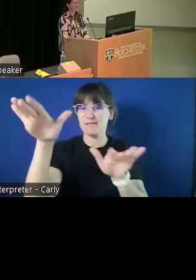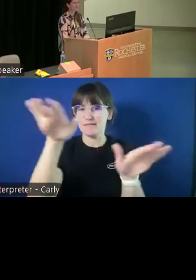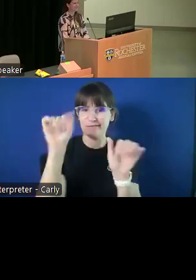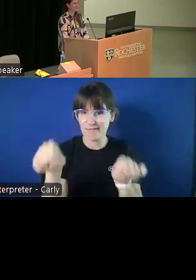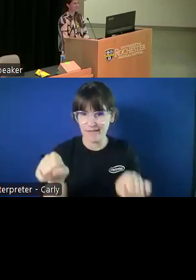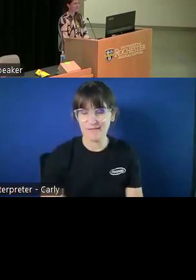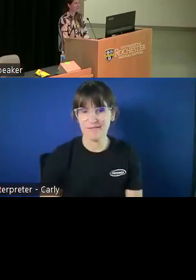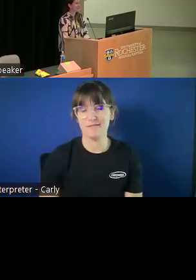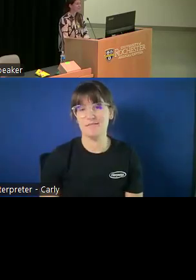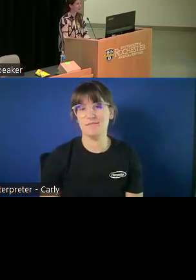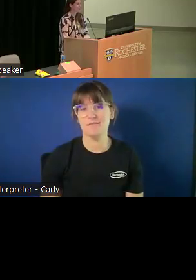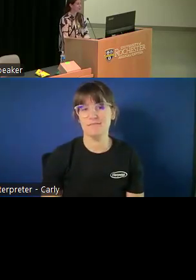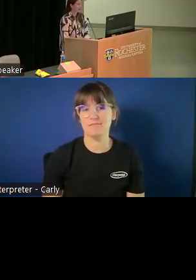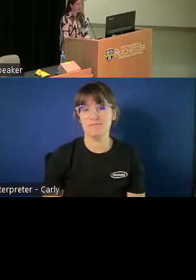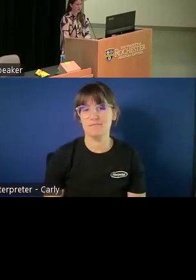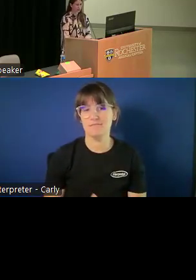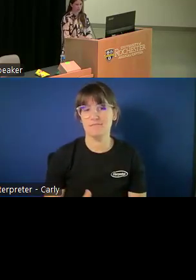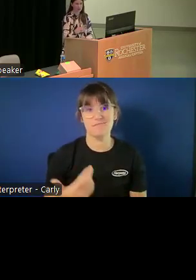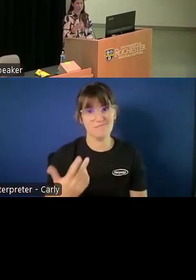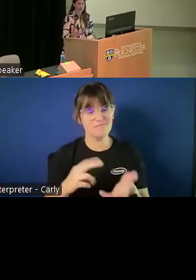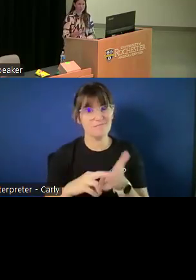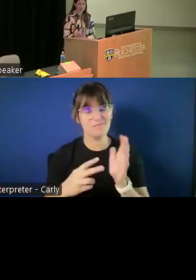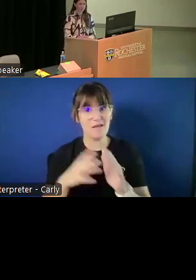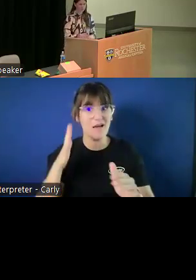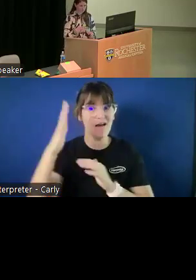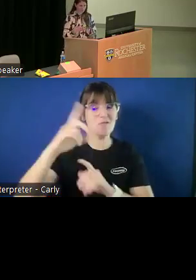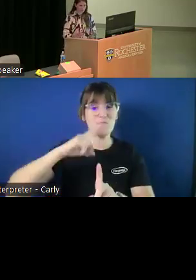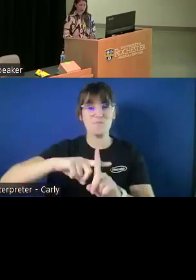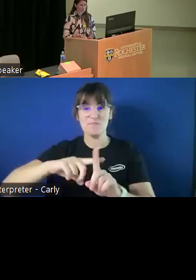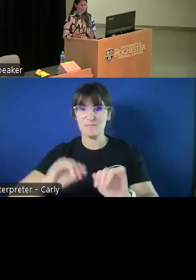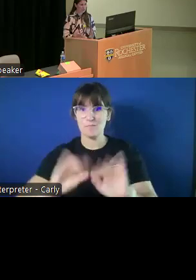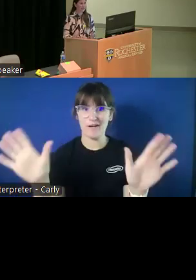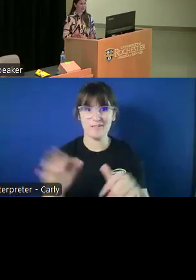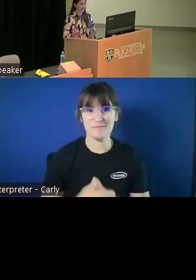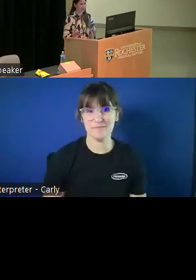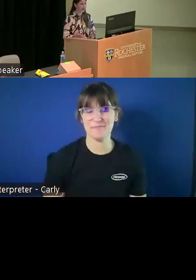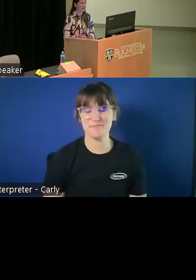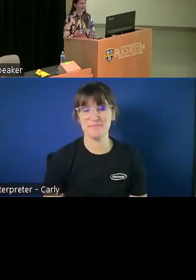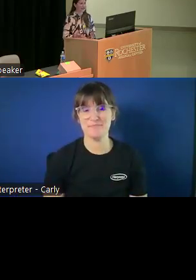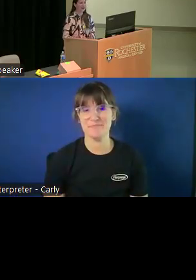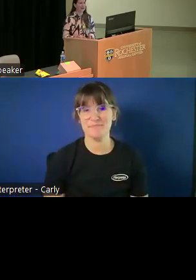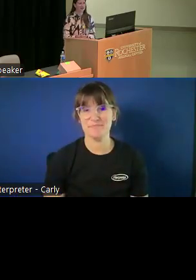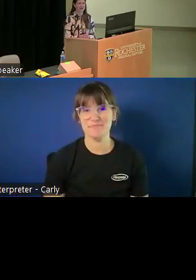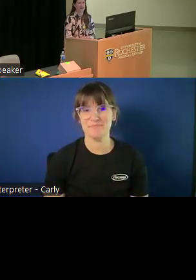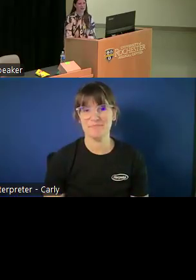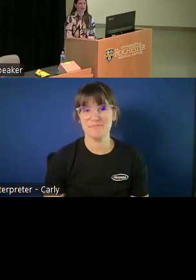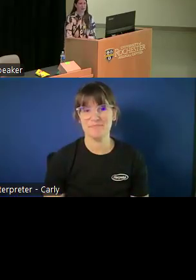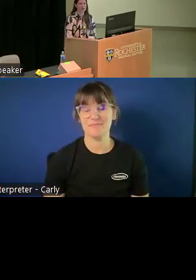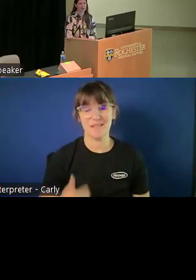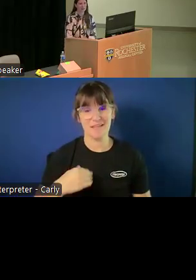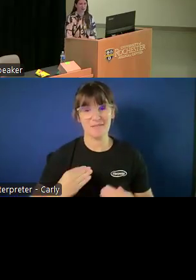um something like Brighter Days Clinic right and myths i'm really honestly inspired and grateful to